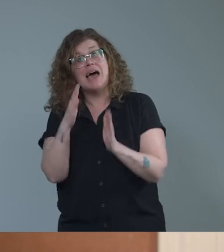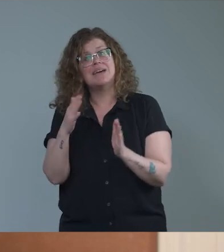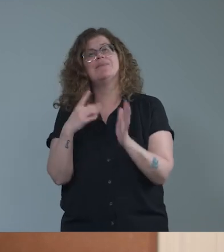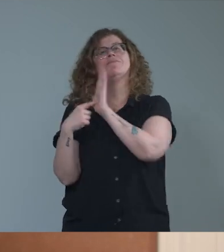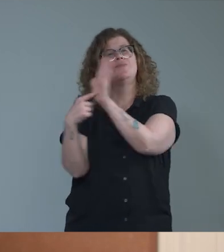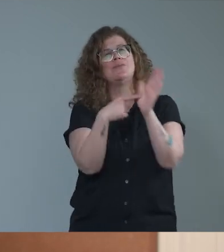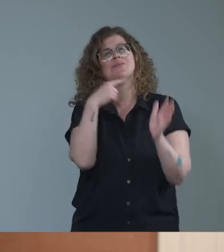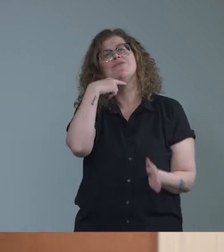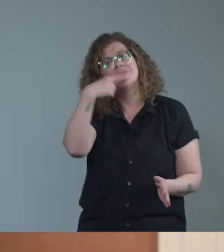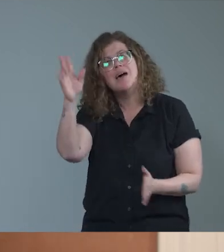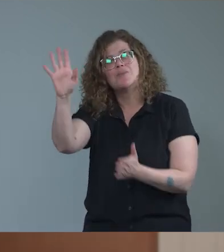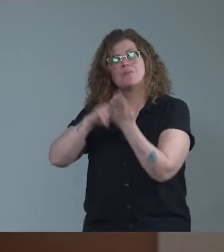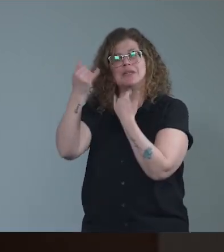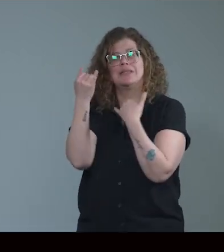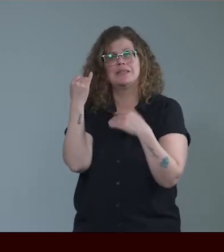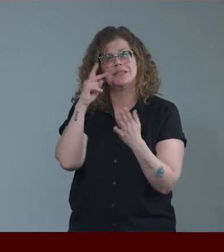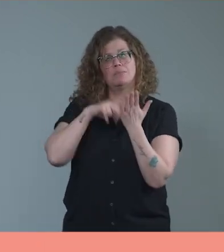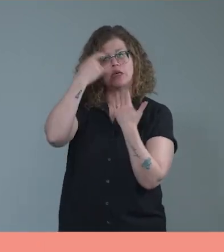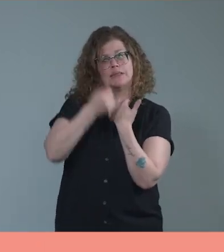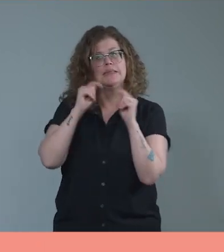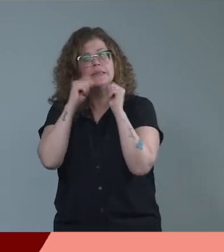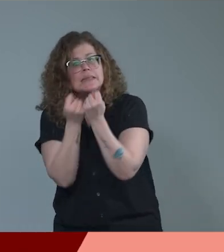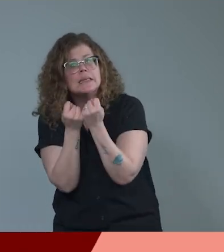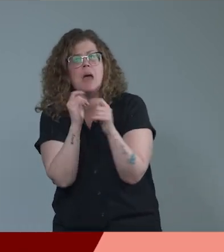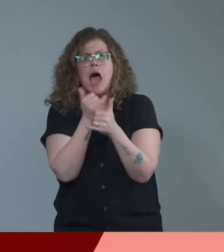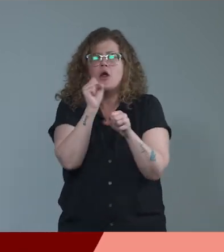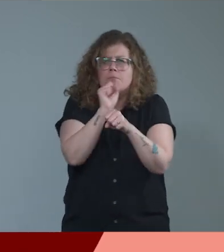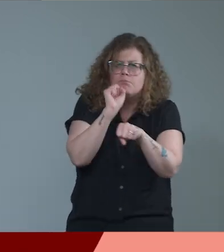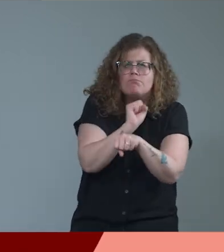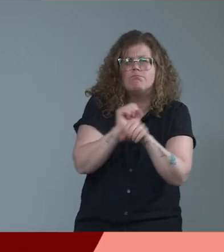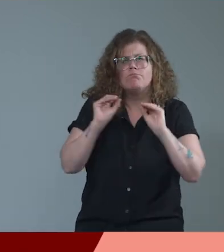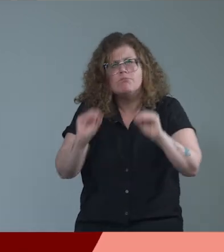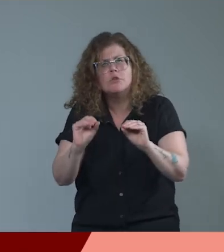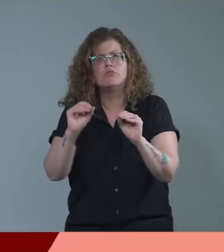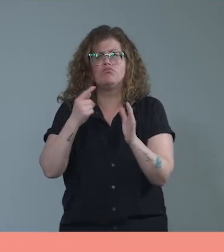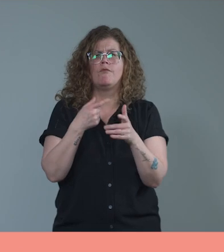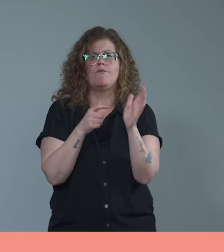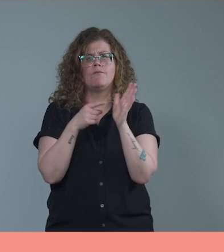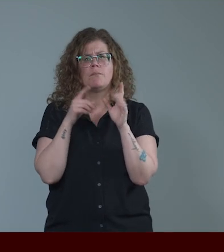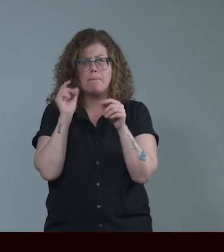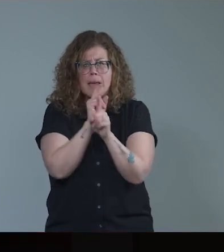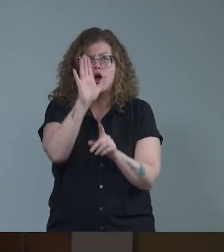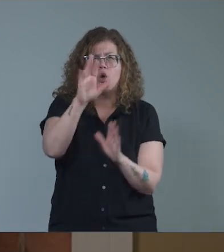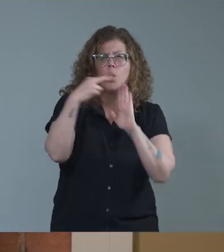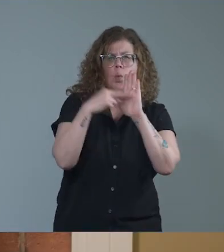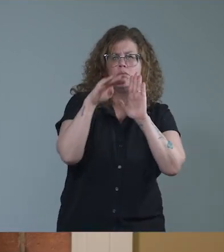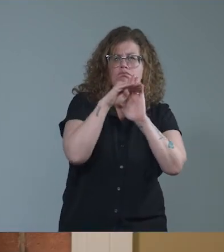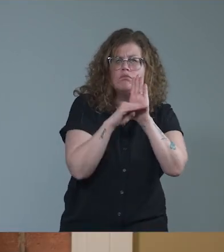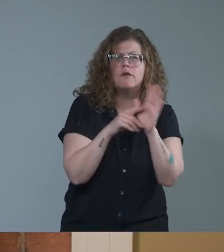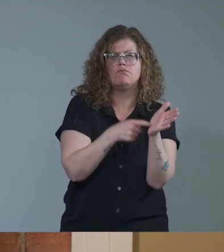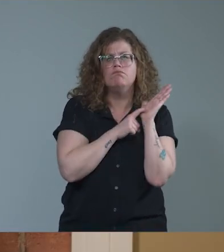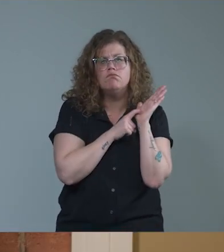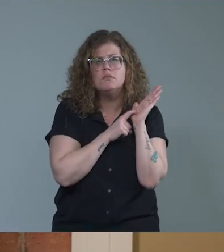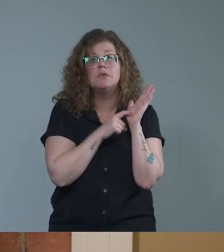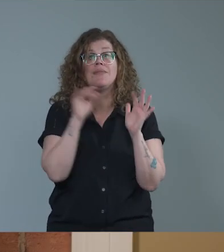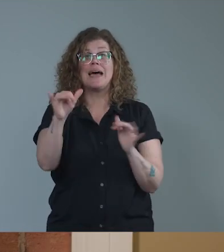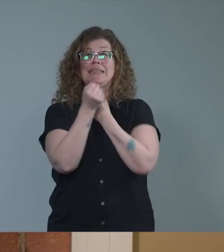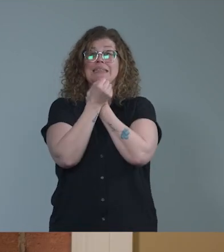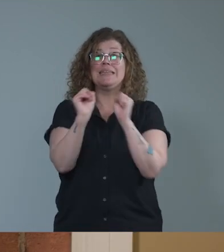that you use when in the public realm. Your installation plan is the way